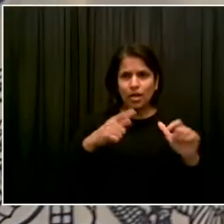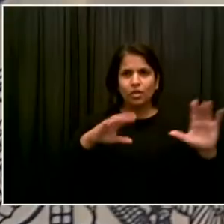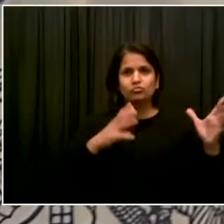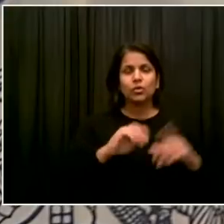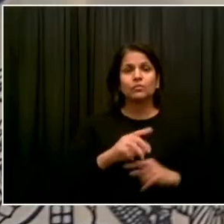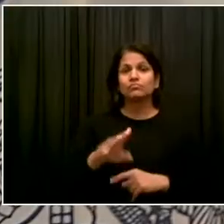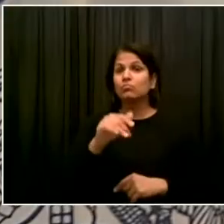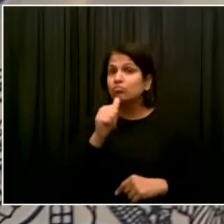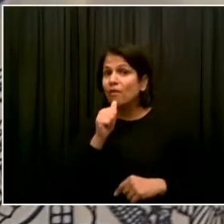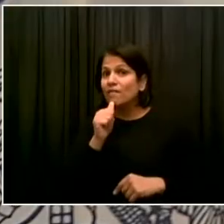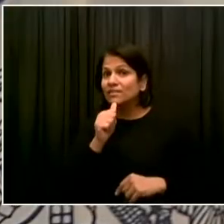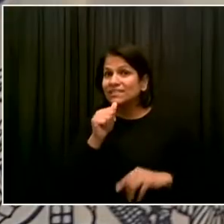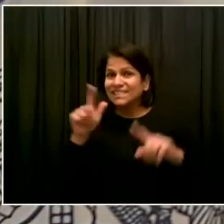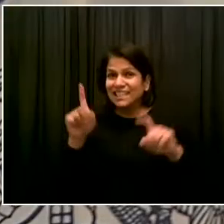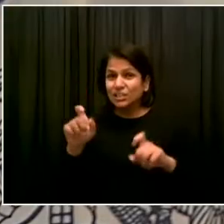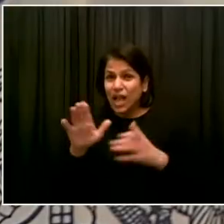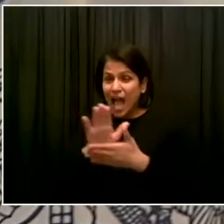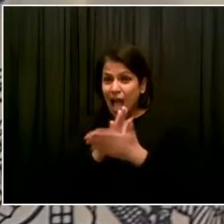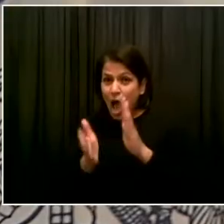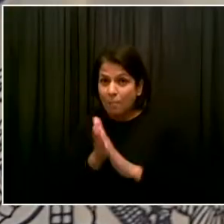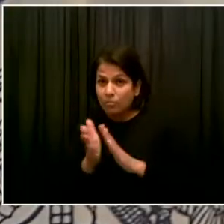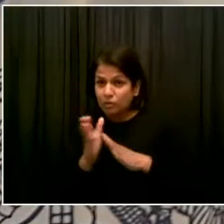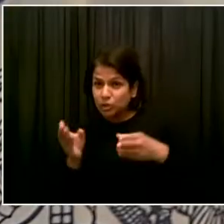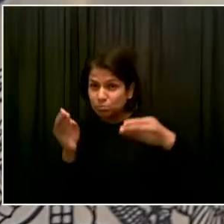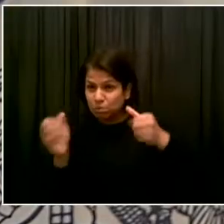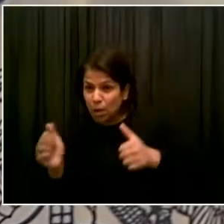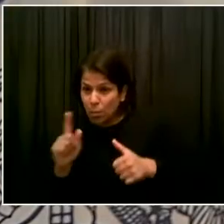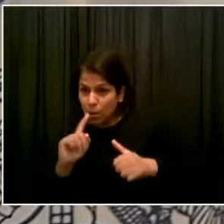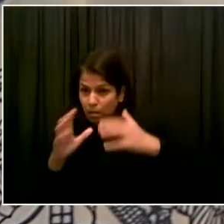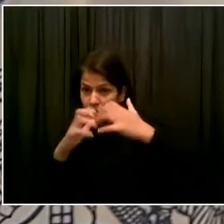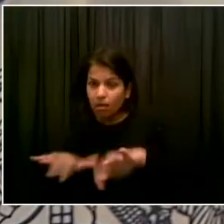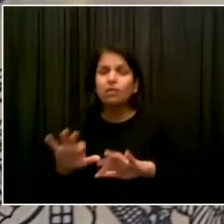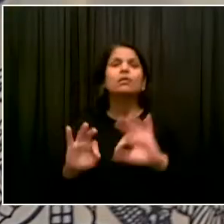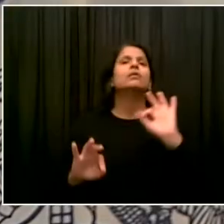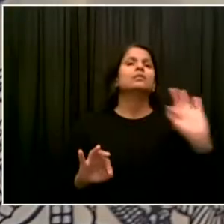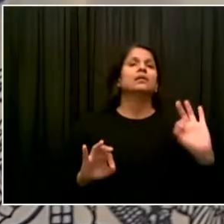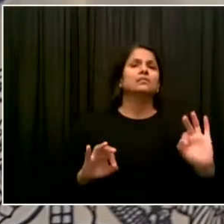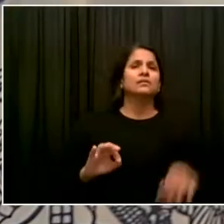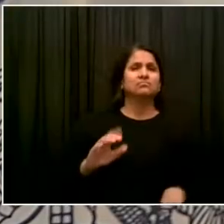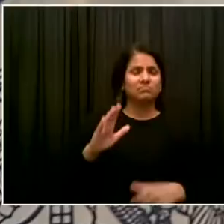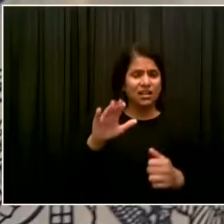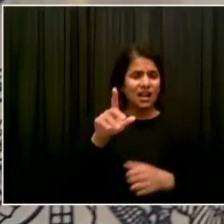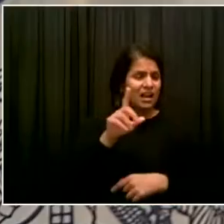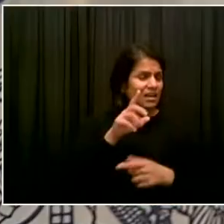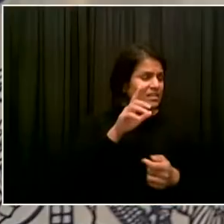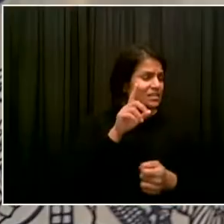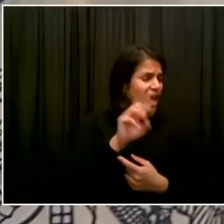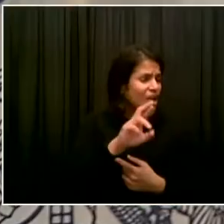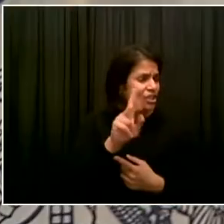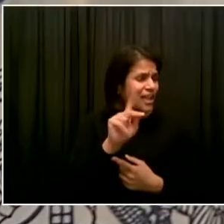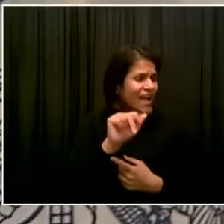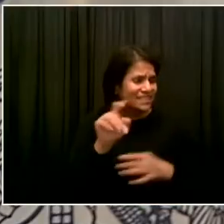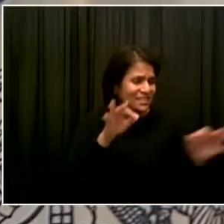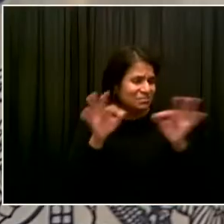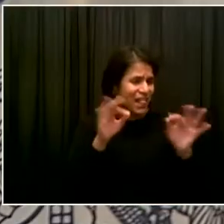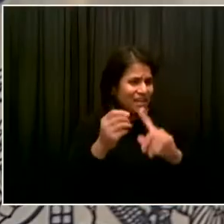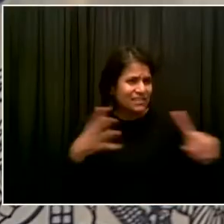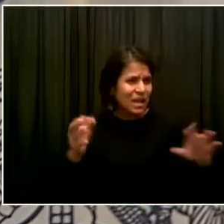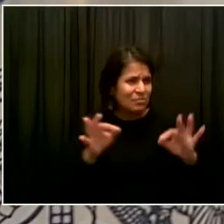LIVING AND HE HAS SEEN A ND THEY HAVE APPLIED THE SAME PRINCIPLES TO MAKE SURE THAT PRIVATE VENDORS ARE DOING THEIR BJO. IFYOU CAN SPEAK